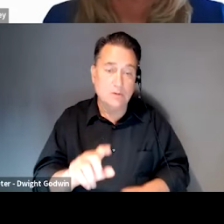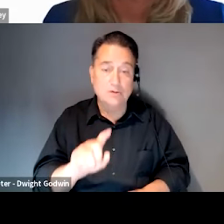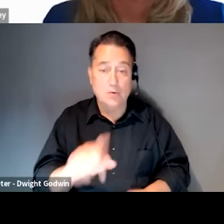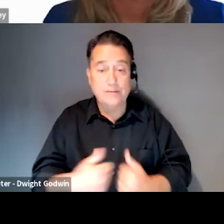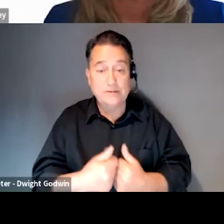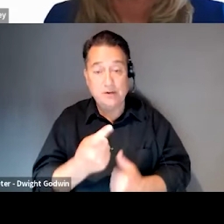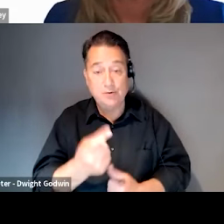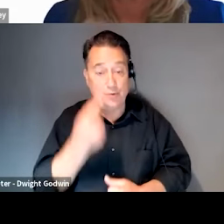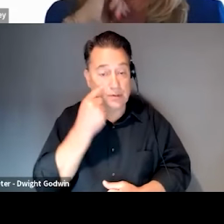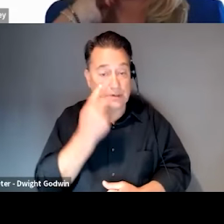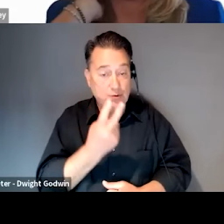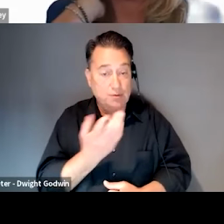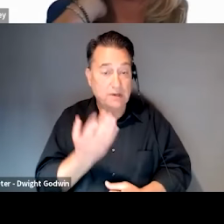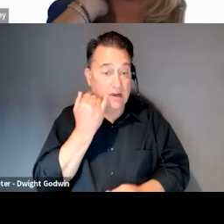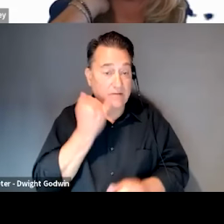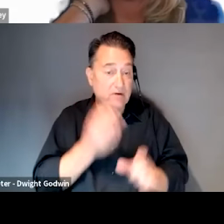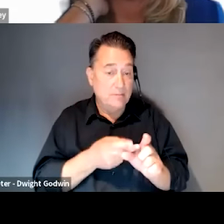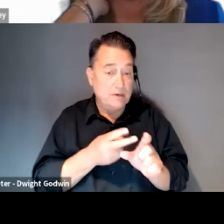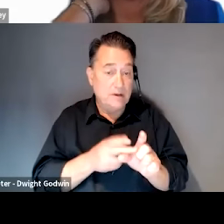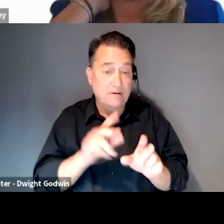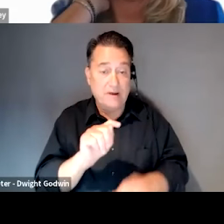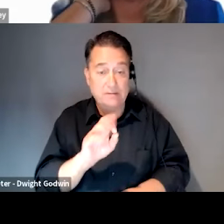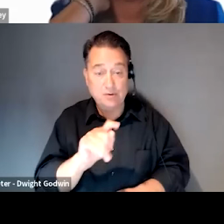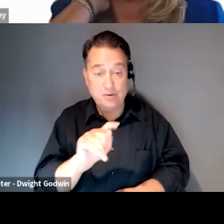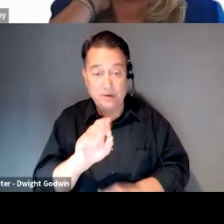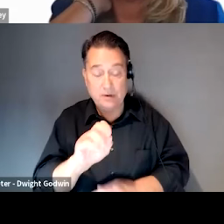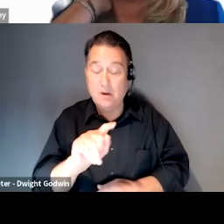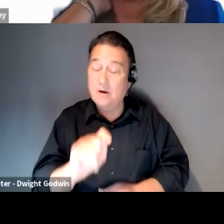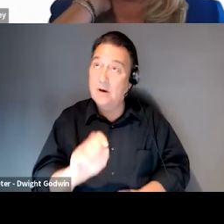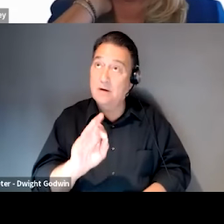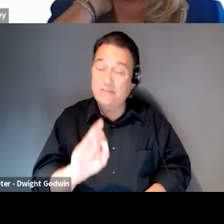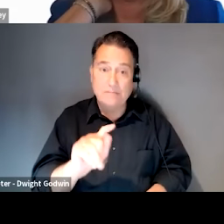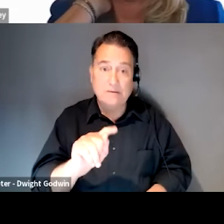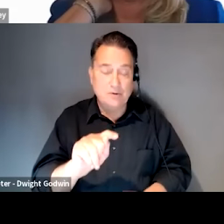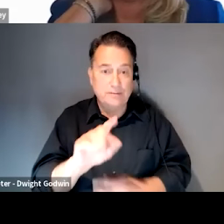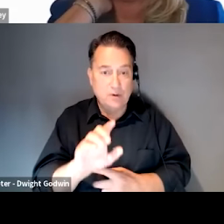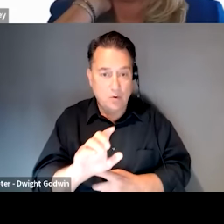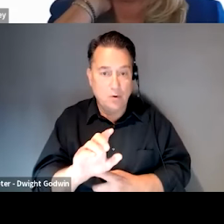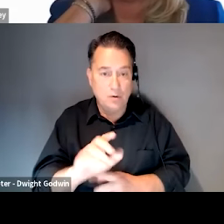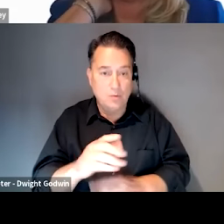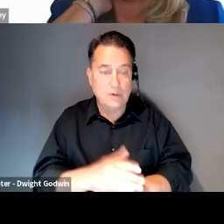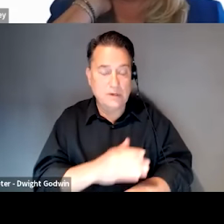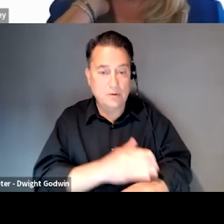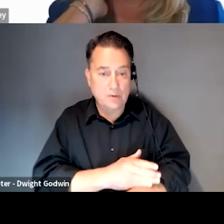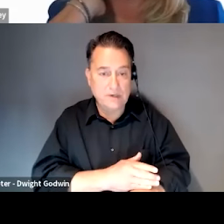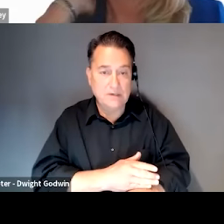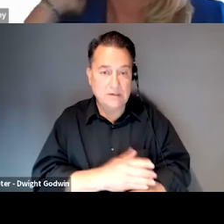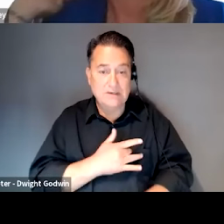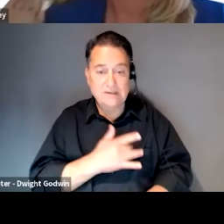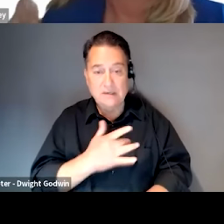If participating in the family treatment court has been shown to significantly increase the likelihood that a family will be reunified